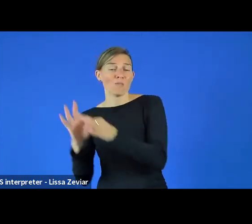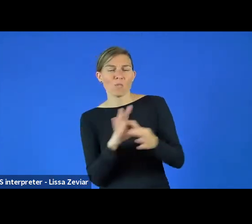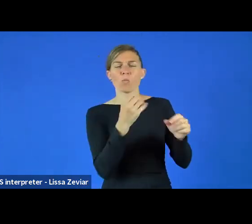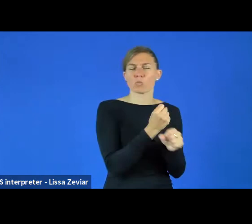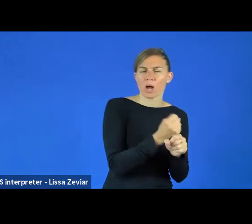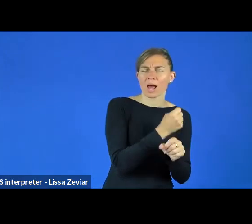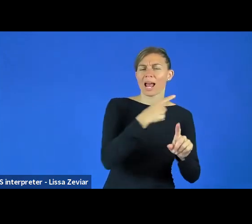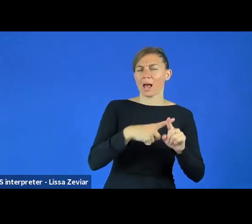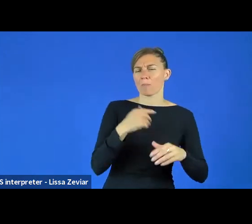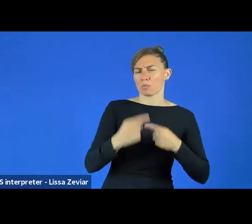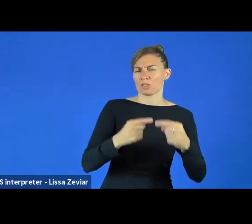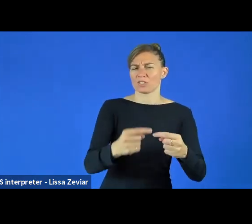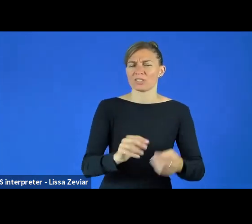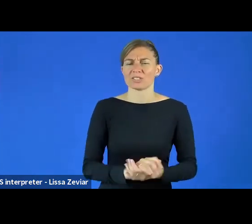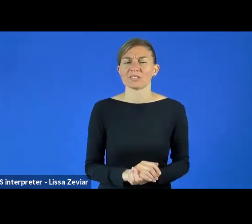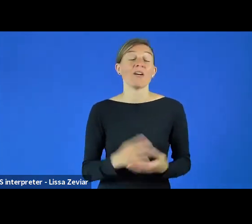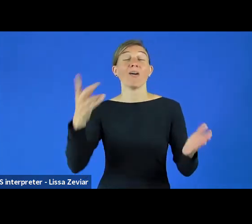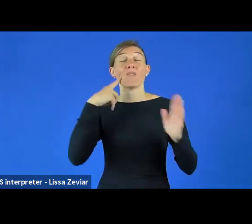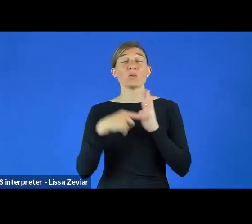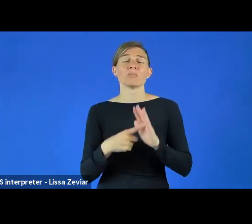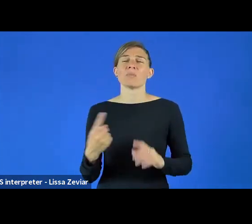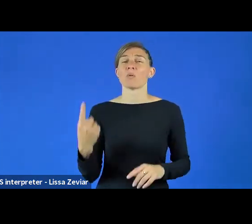The first harmonized standard on accessibility.